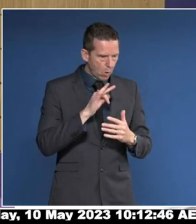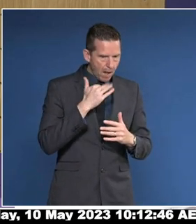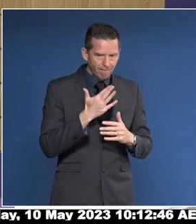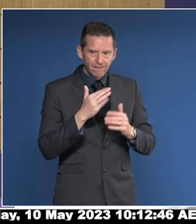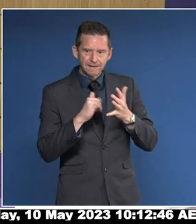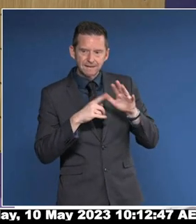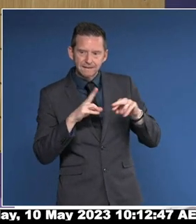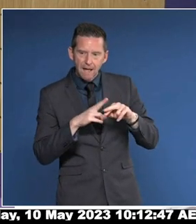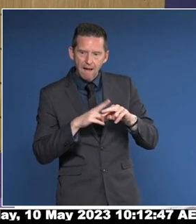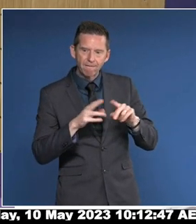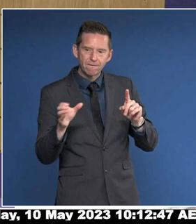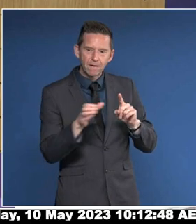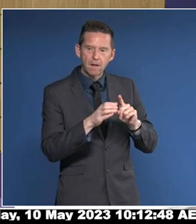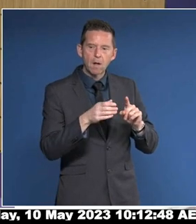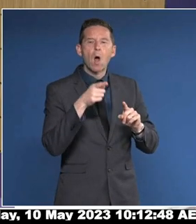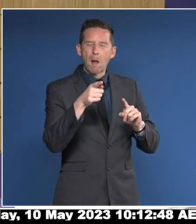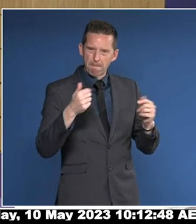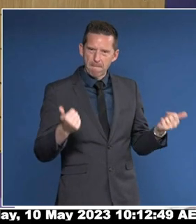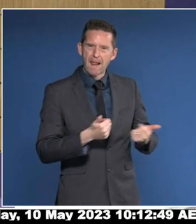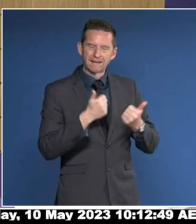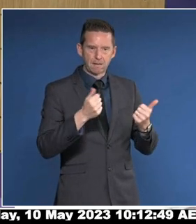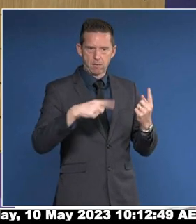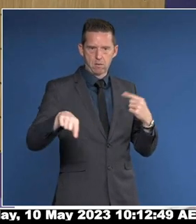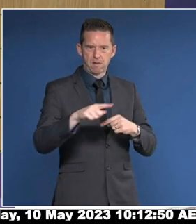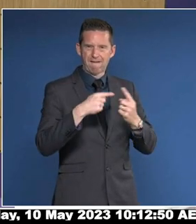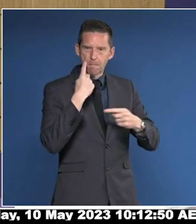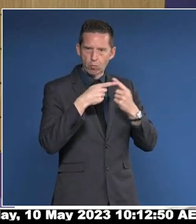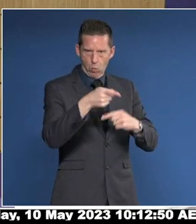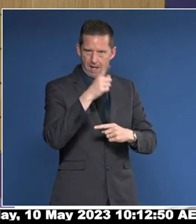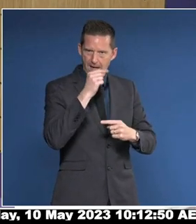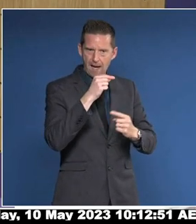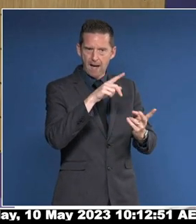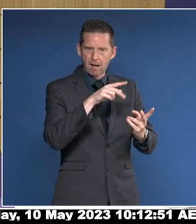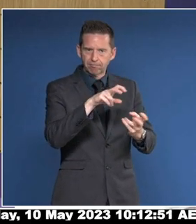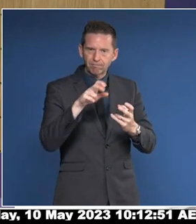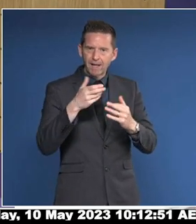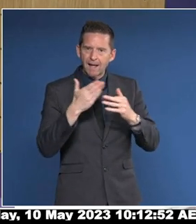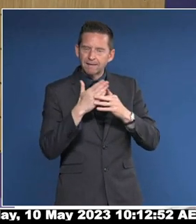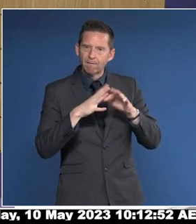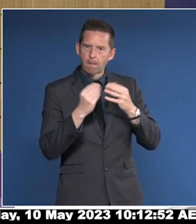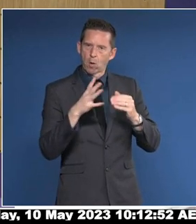needed, particularly with children with disabilities in very concerning circumstances Ms Eastman has talked about.